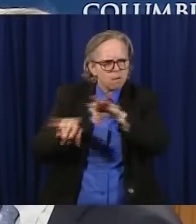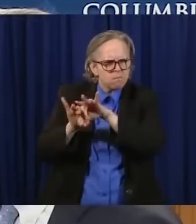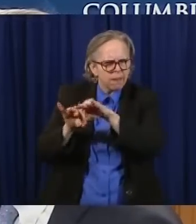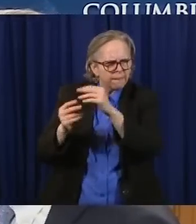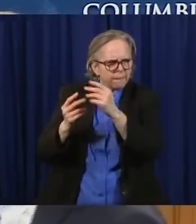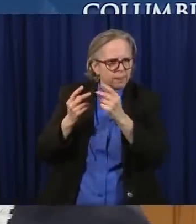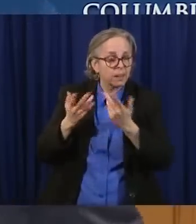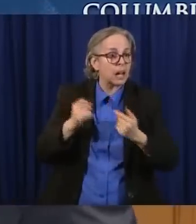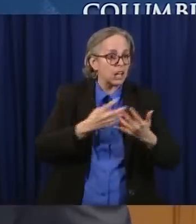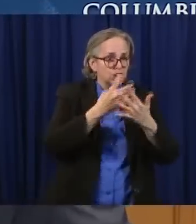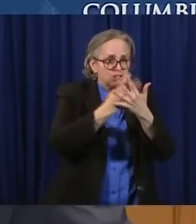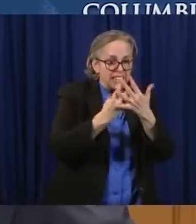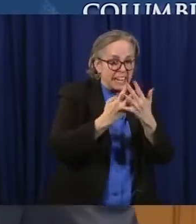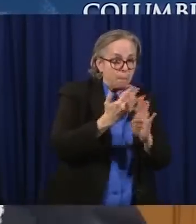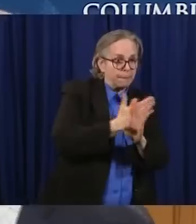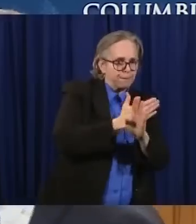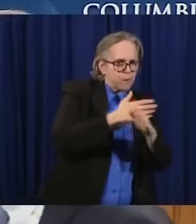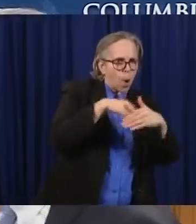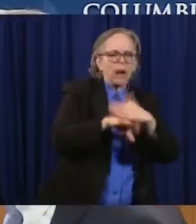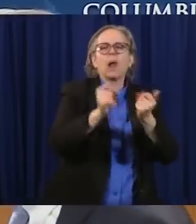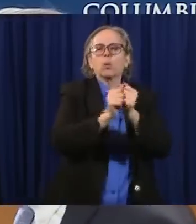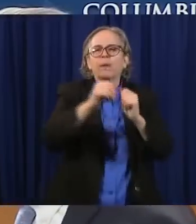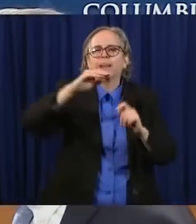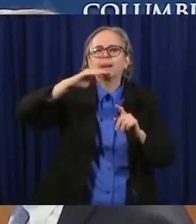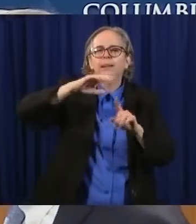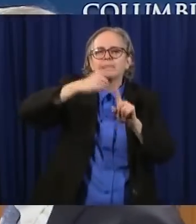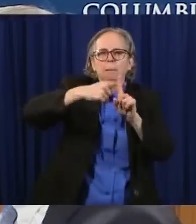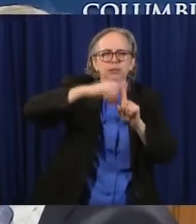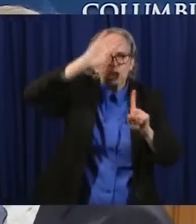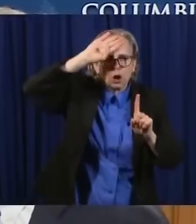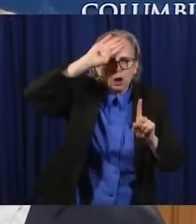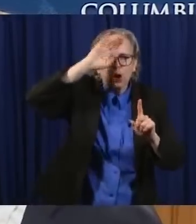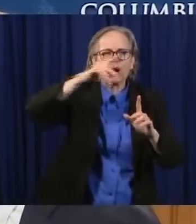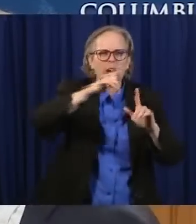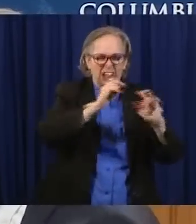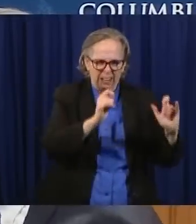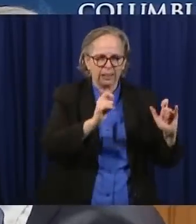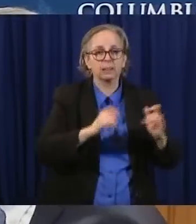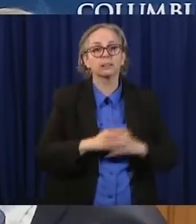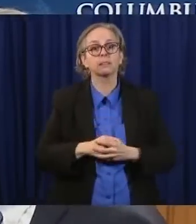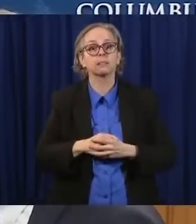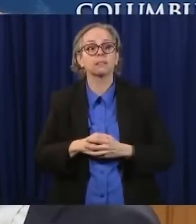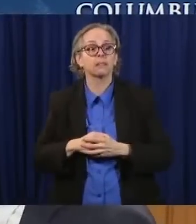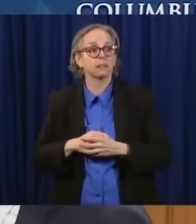REGULAR CHECKS OF PPE, MAKE SURE IT'S THERE. LIMIT VISITORS, ESSENTIAL ONES ONLY.